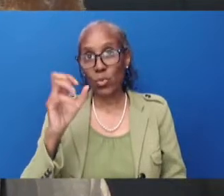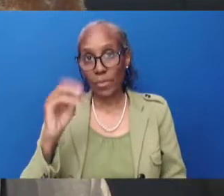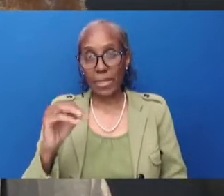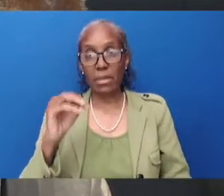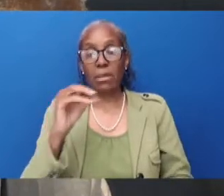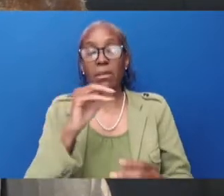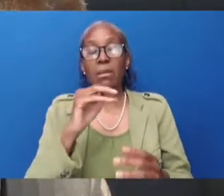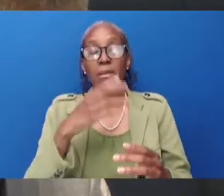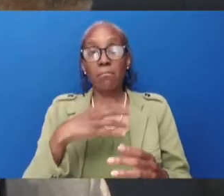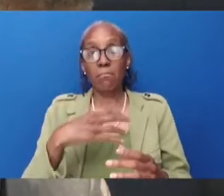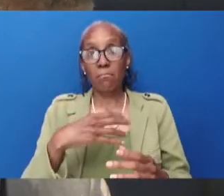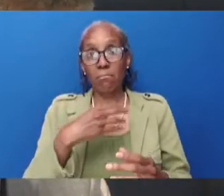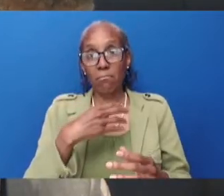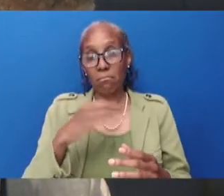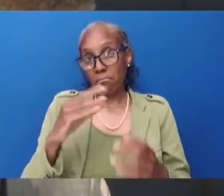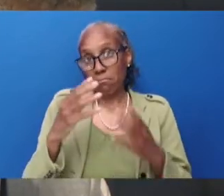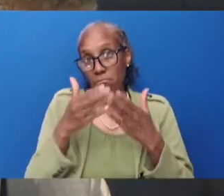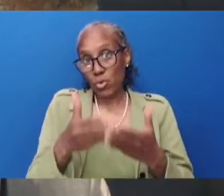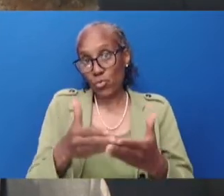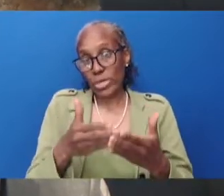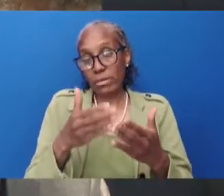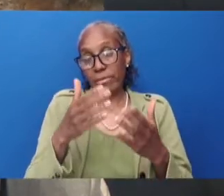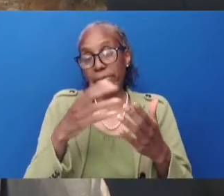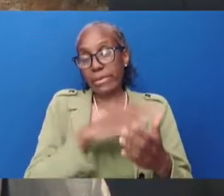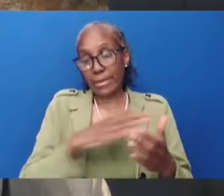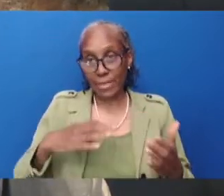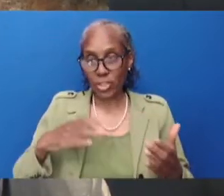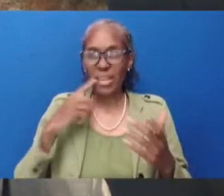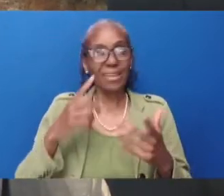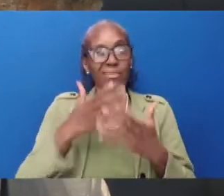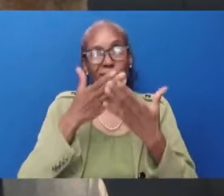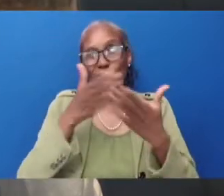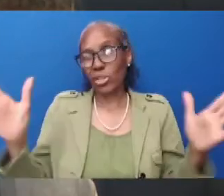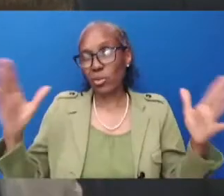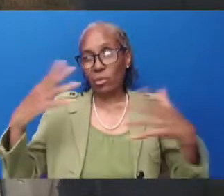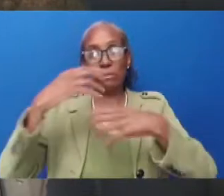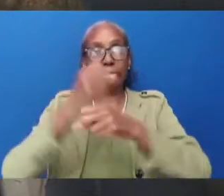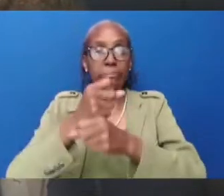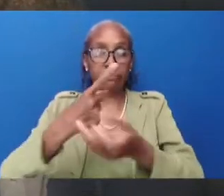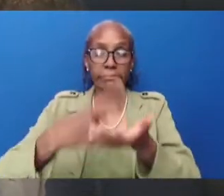WOULD RECONTINUES AT A TIME THE LAKE NORMAN MARINE COMMISSION, AND THAT ACTUALLY WENT THROUGH